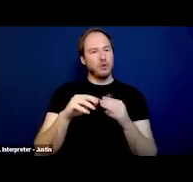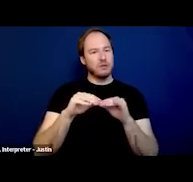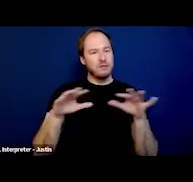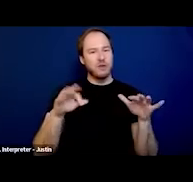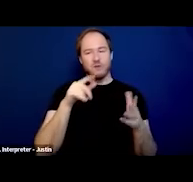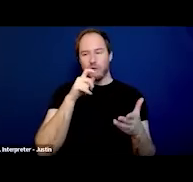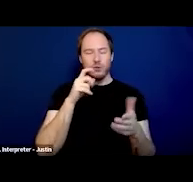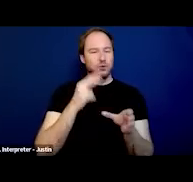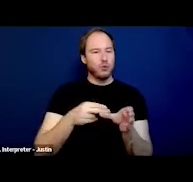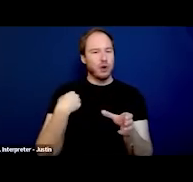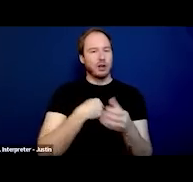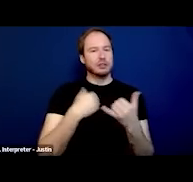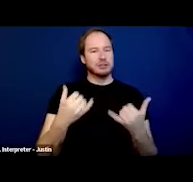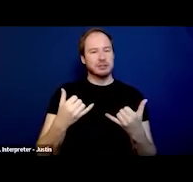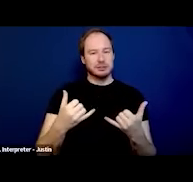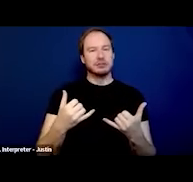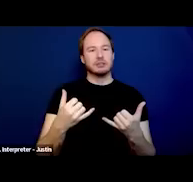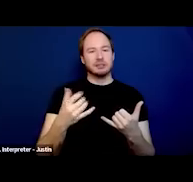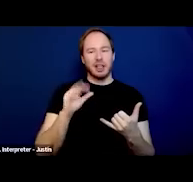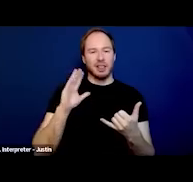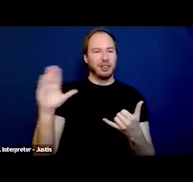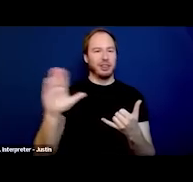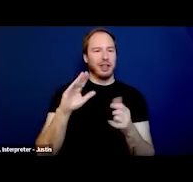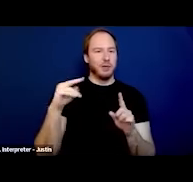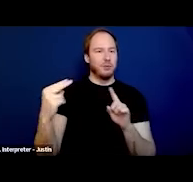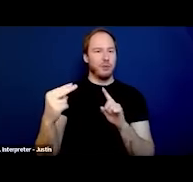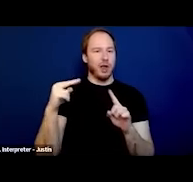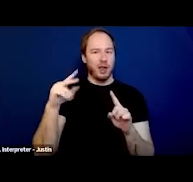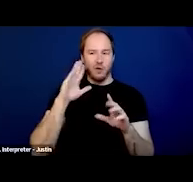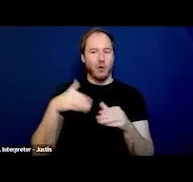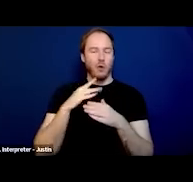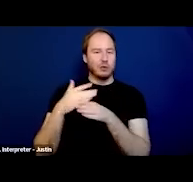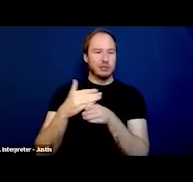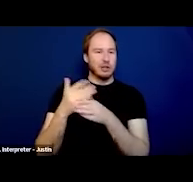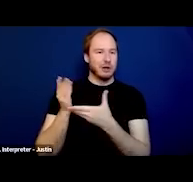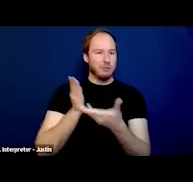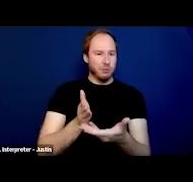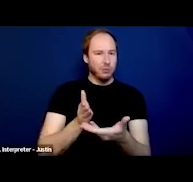in terms of kind of the perspectives that they come from, but also the locations that they're at.